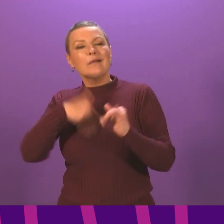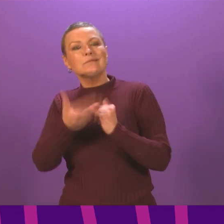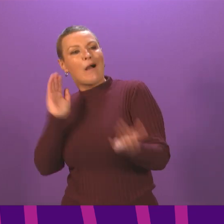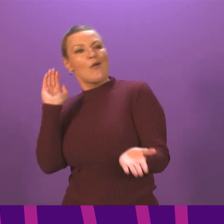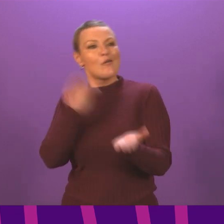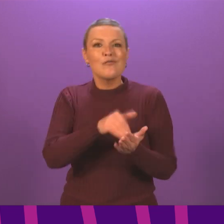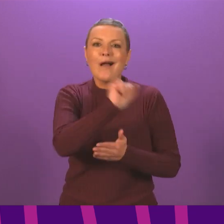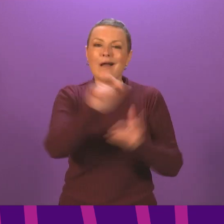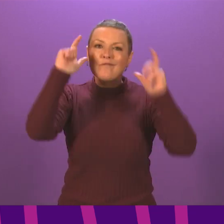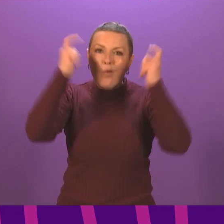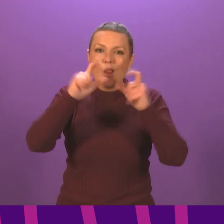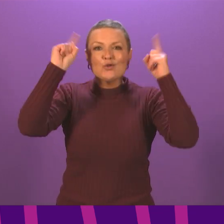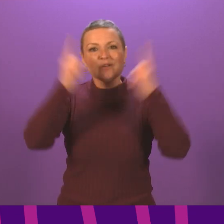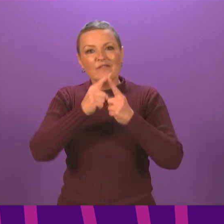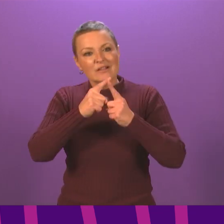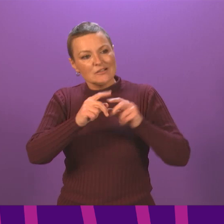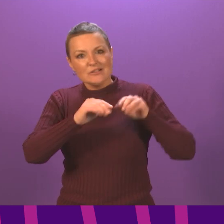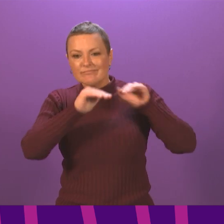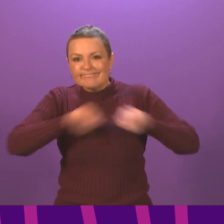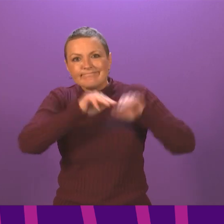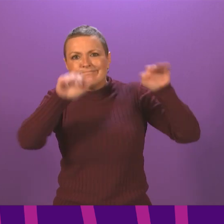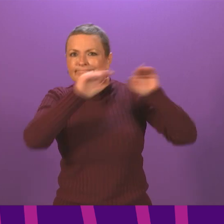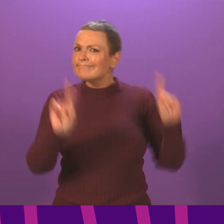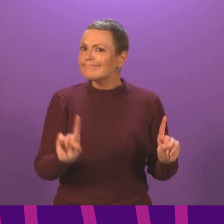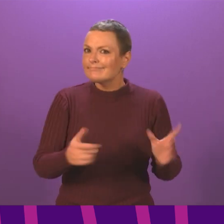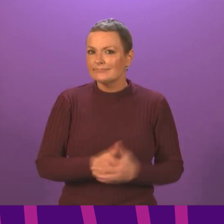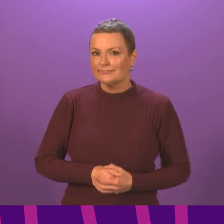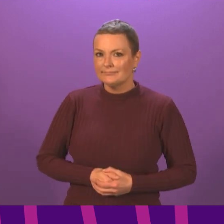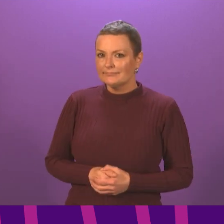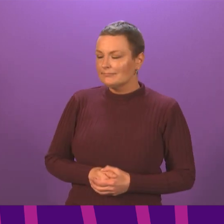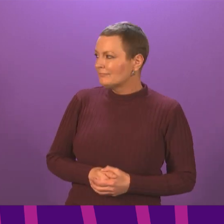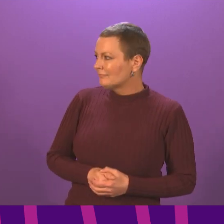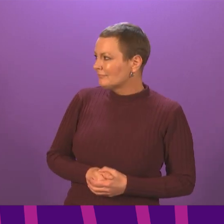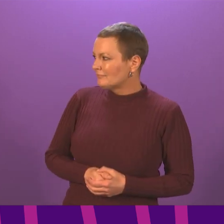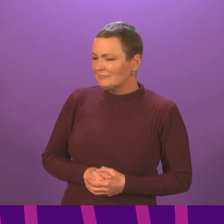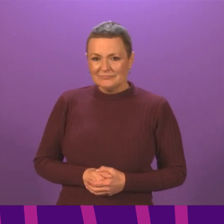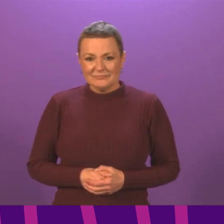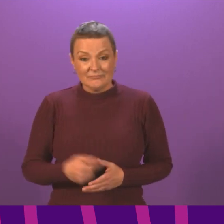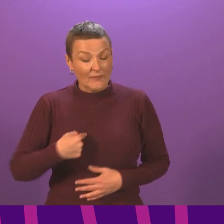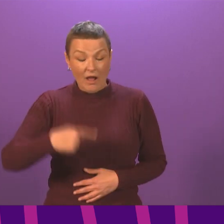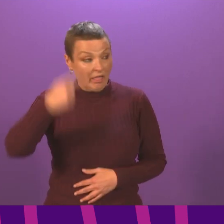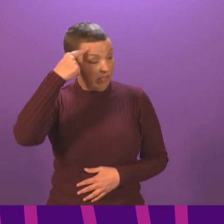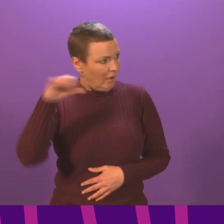risking a repeat of the chaos that we saw this freshers week? Jeane Freeman: I think that I must have done something wrong